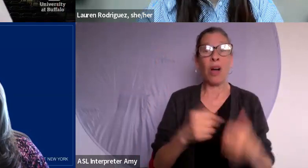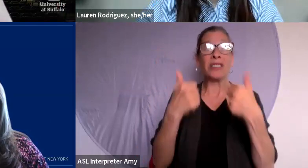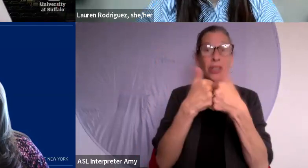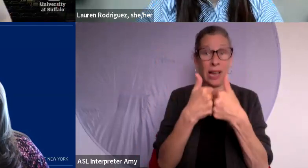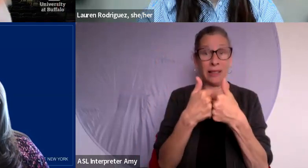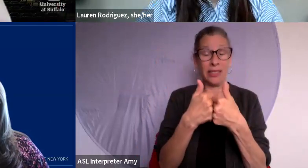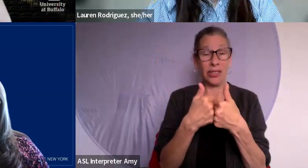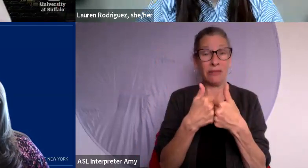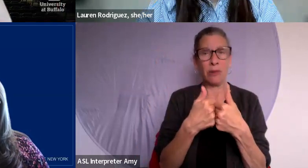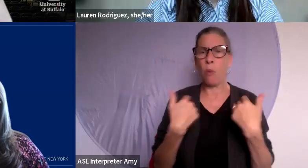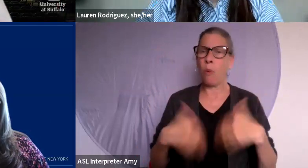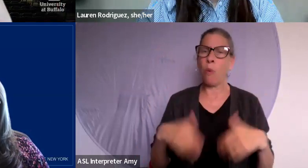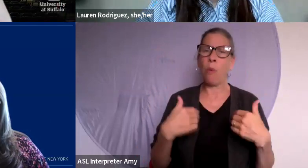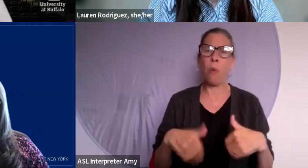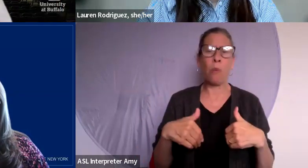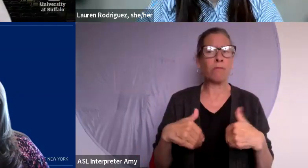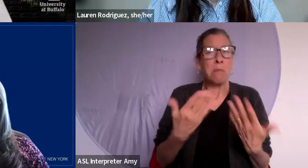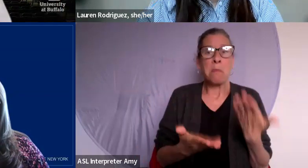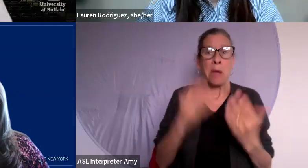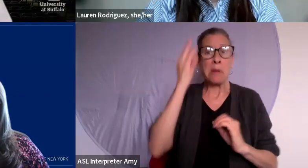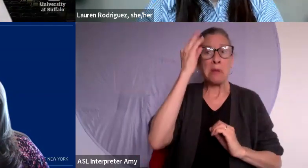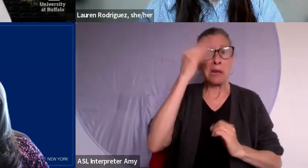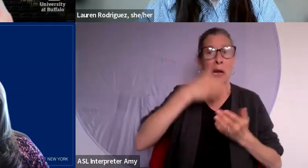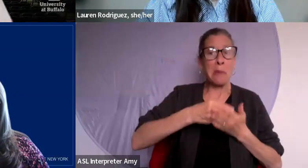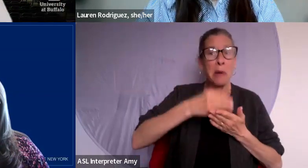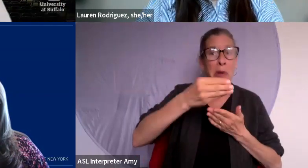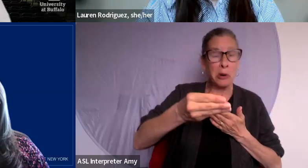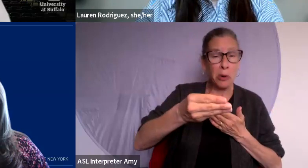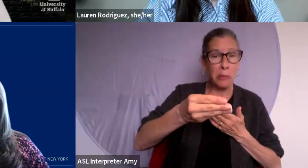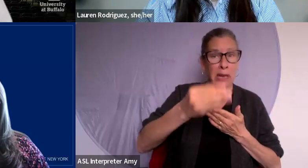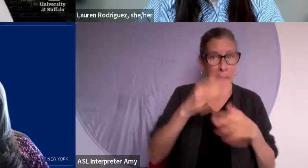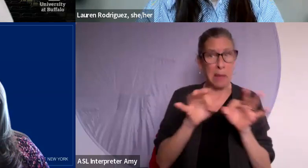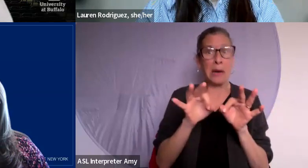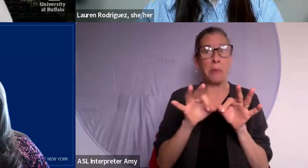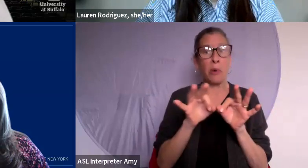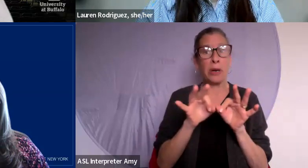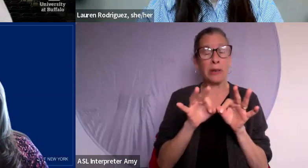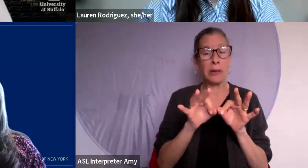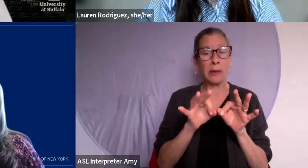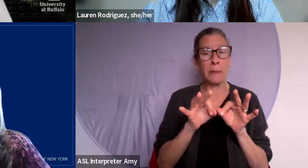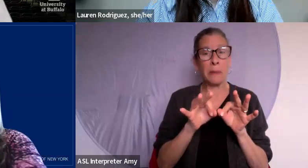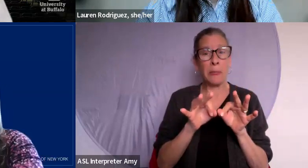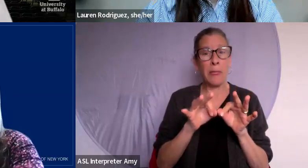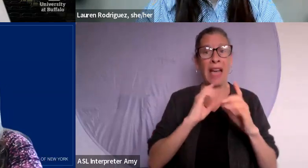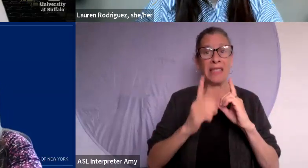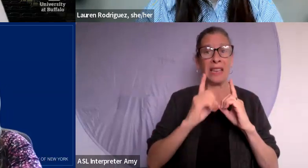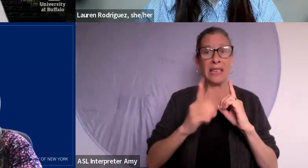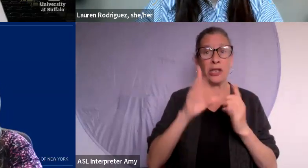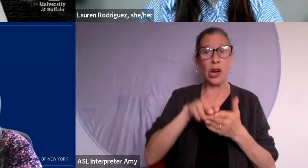even if you are thinking about procurement, and is that it's important is that the digital learning environment is often a